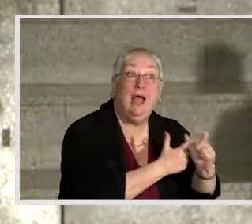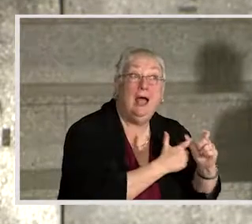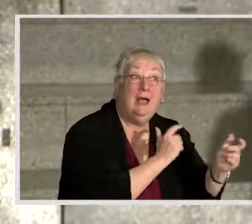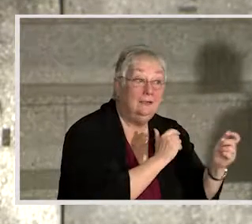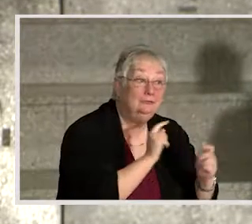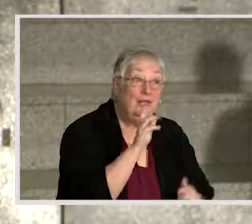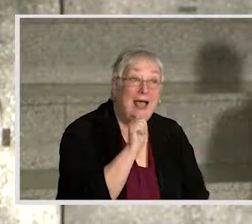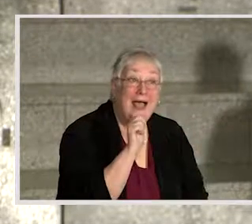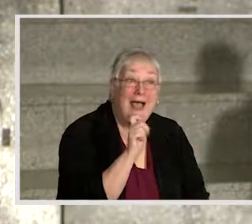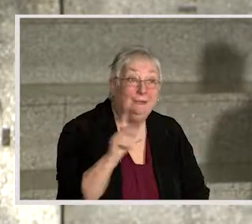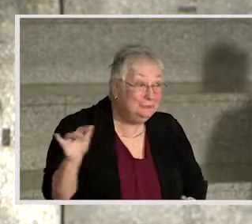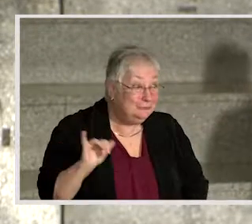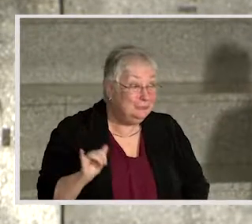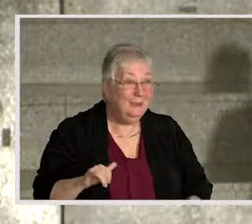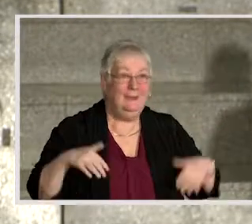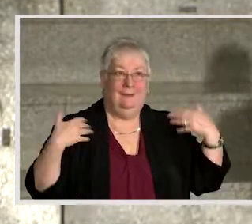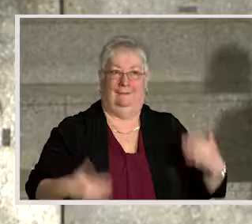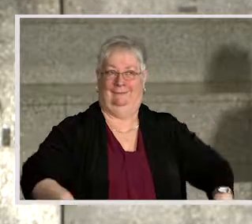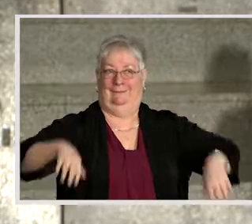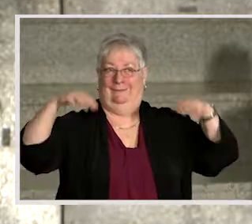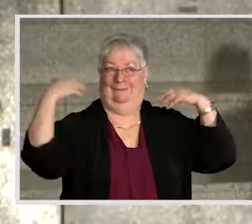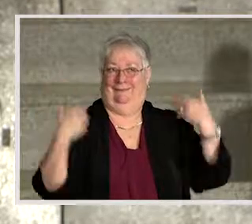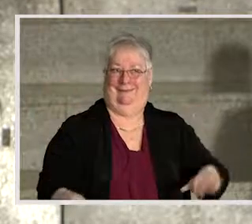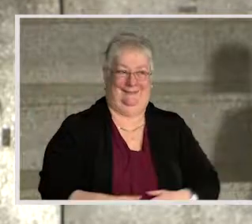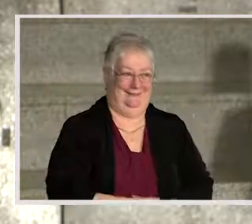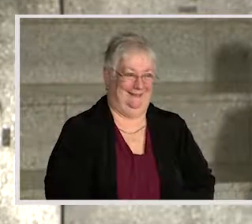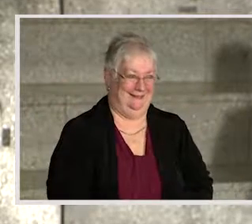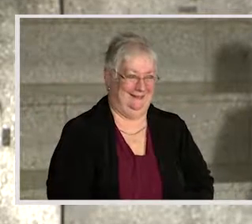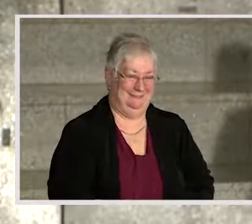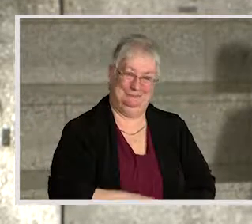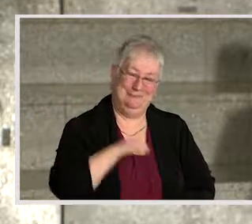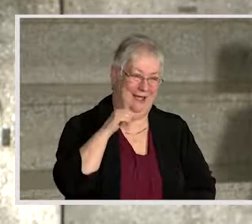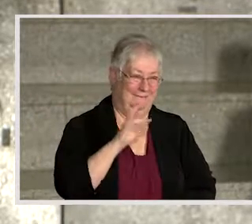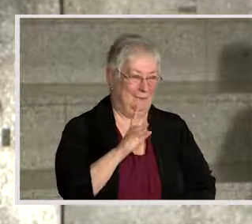SO IN ADDITION TO BEING VERY FOCUSED ON THEIR